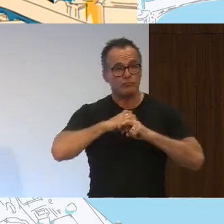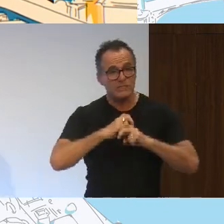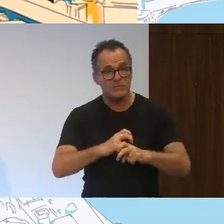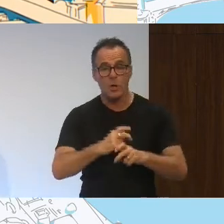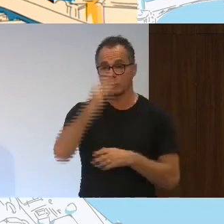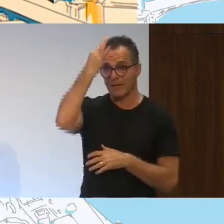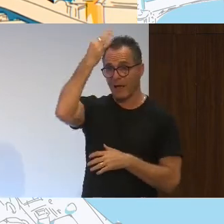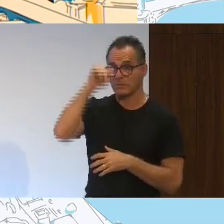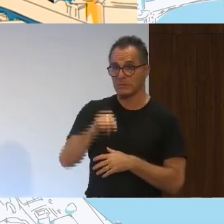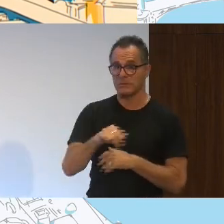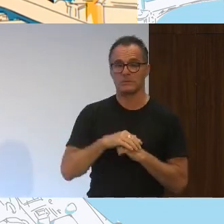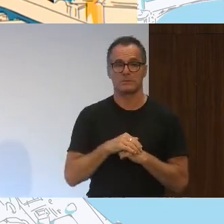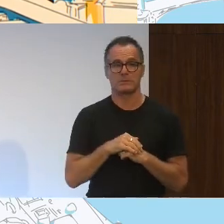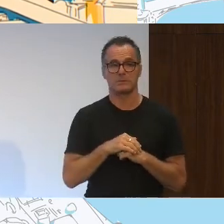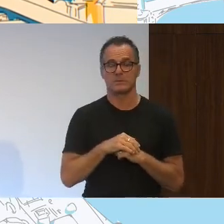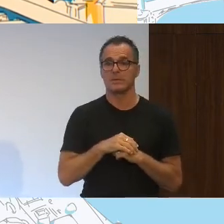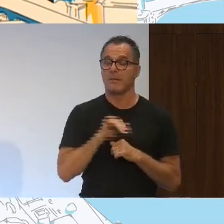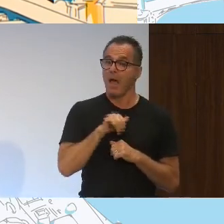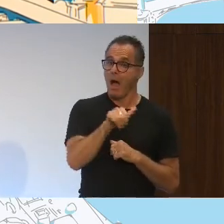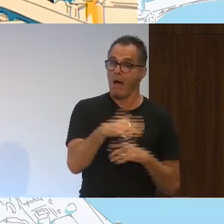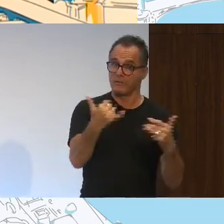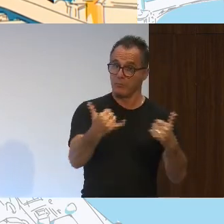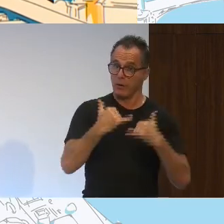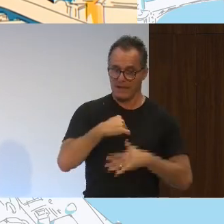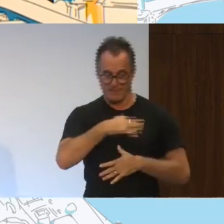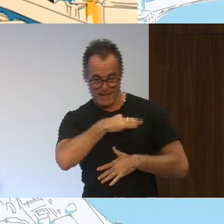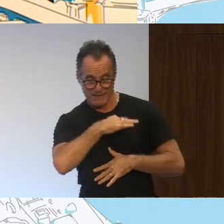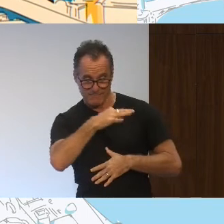So in the following in the year afterwards, I was invited onto the German,